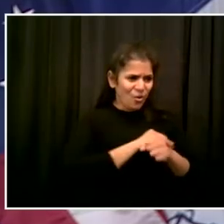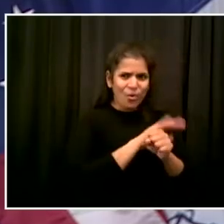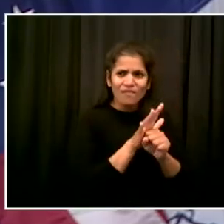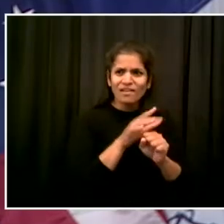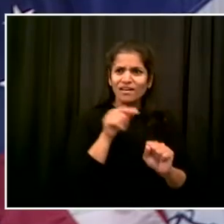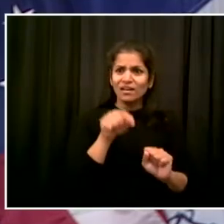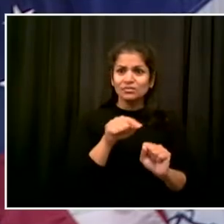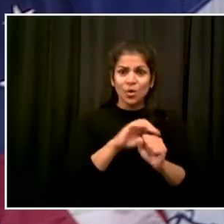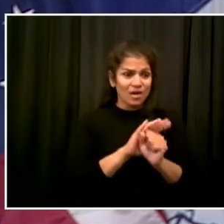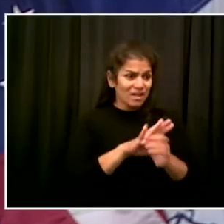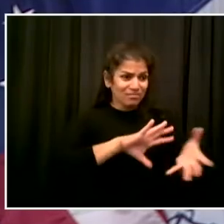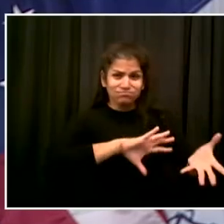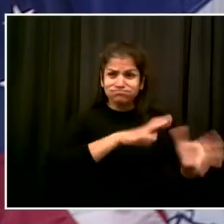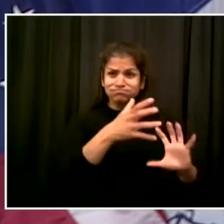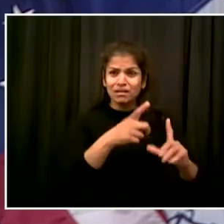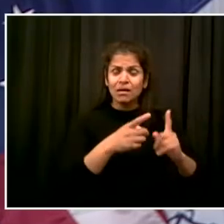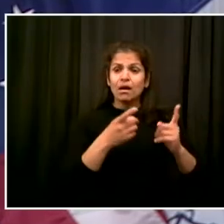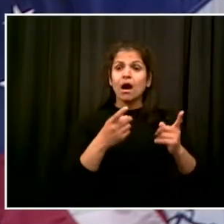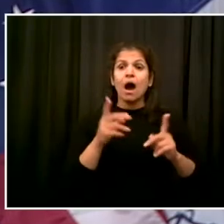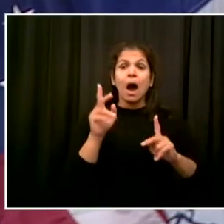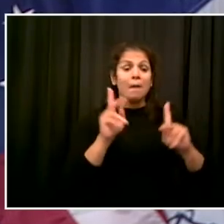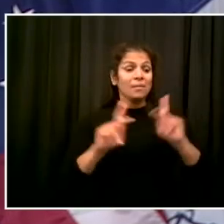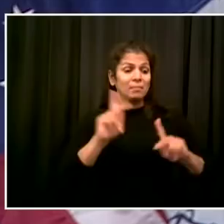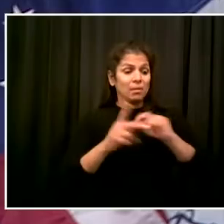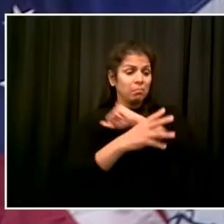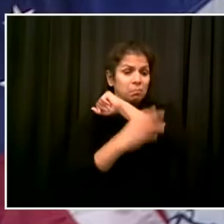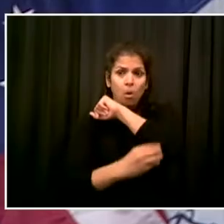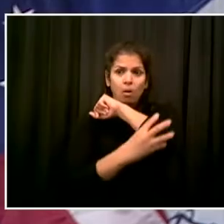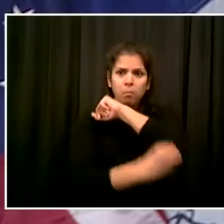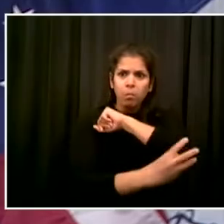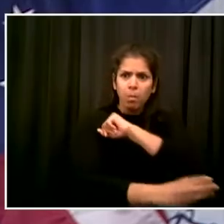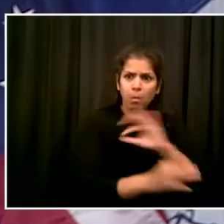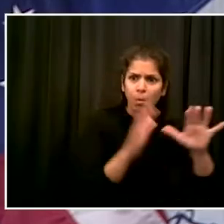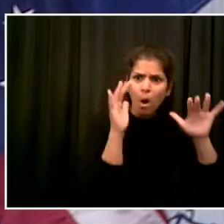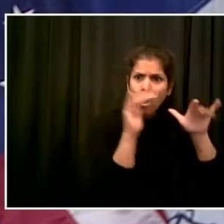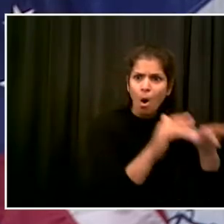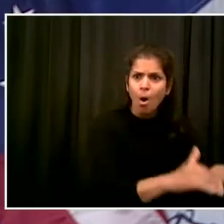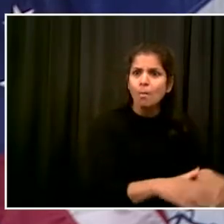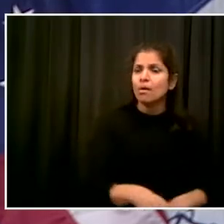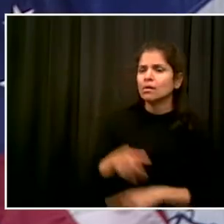WELL .